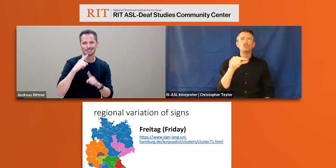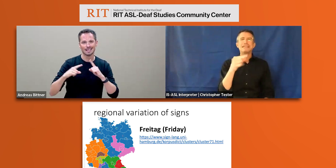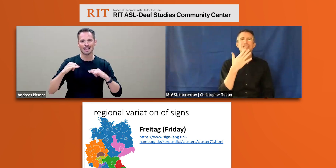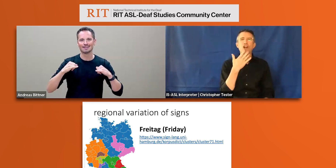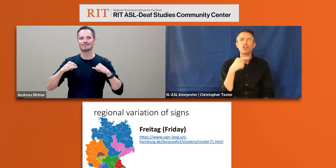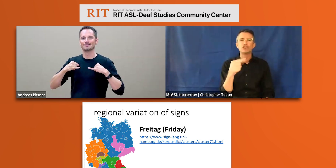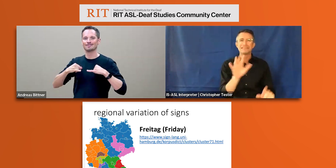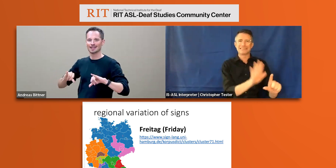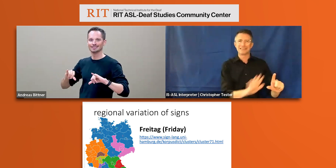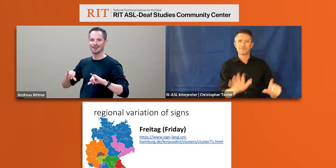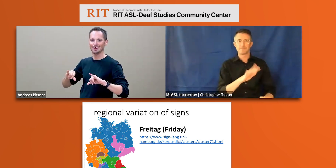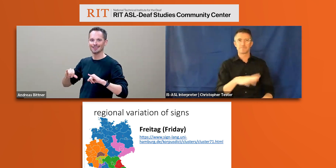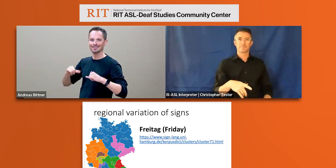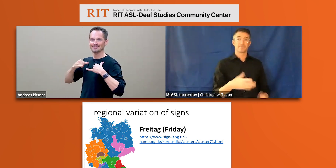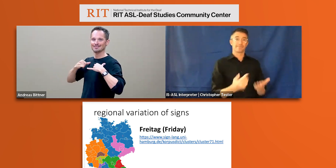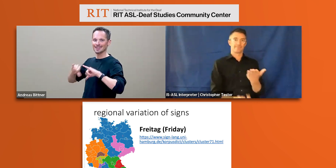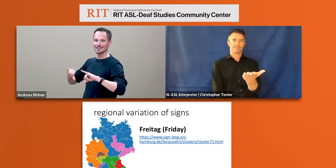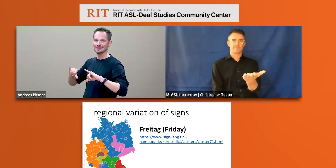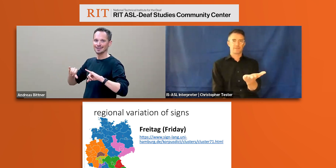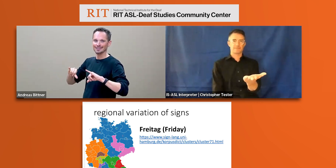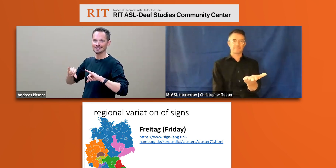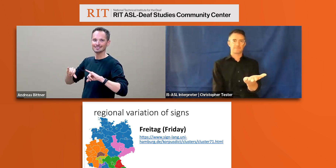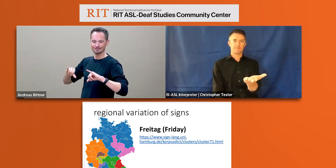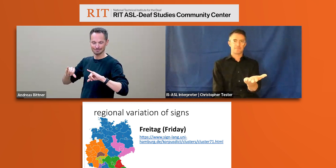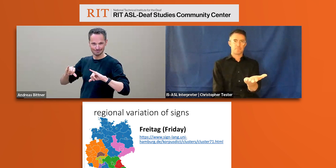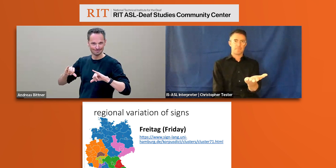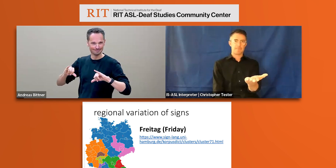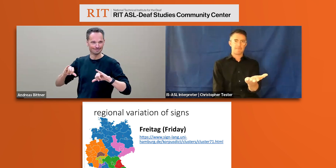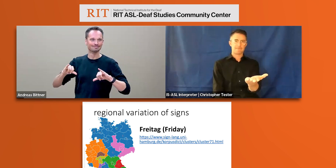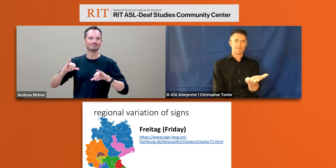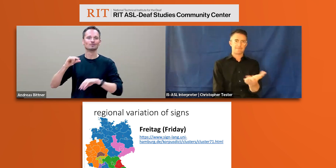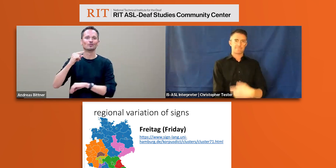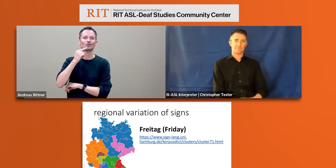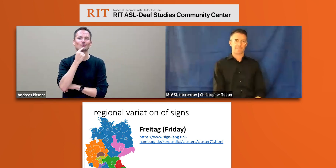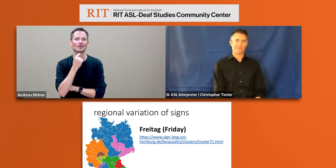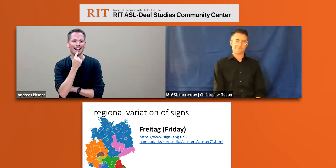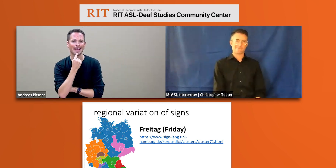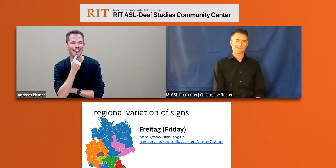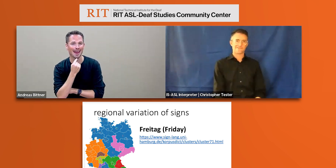In the southern area, Bavaria is in the green.